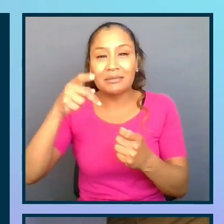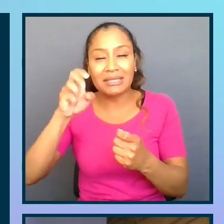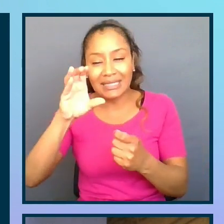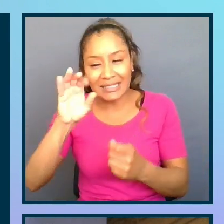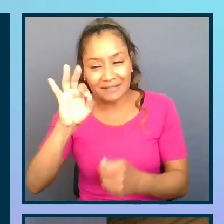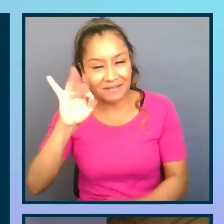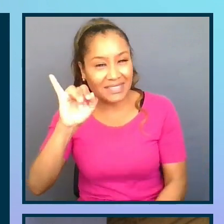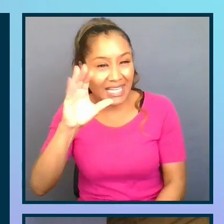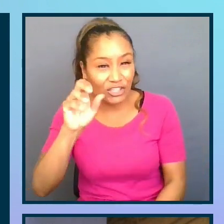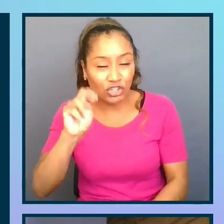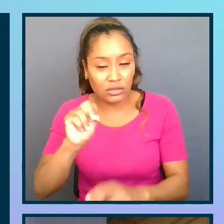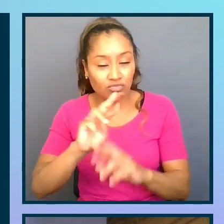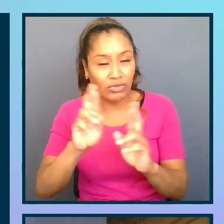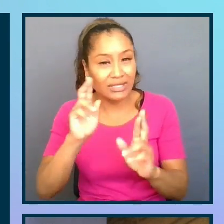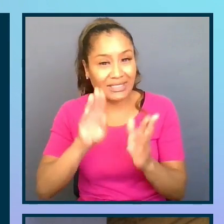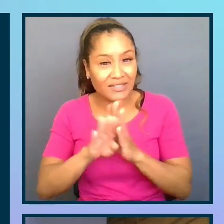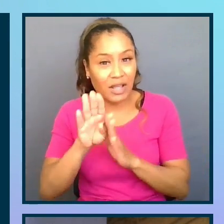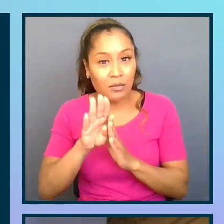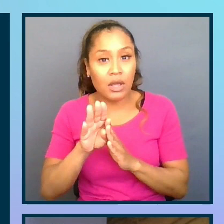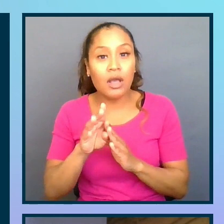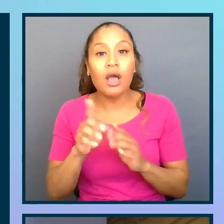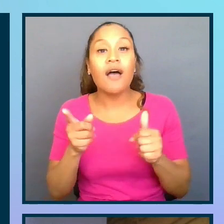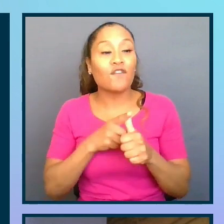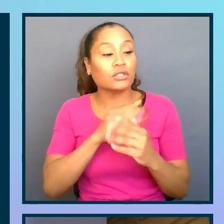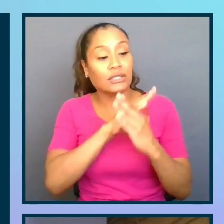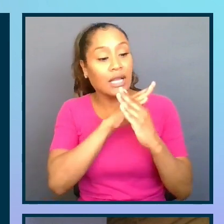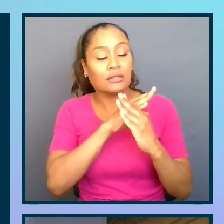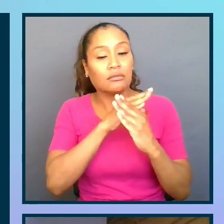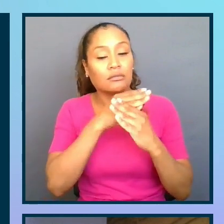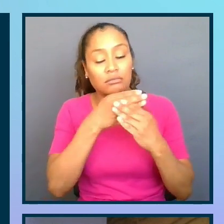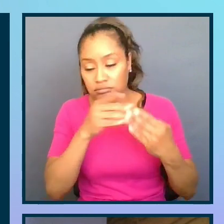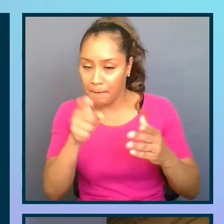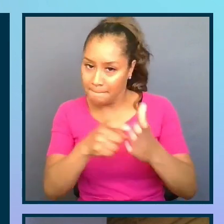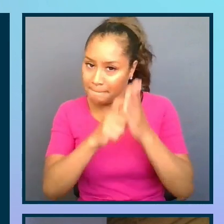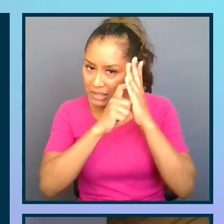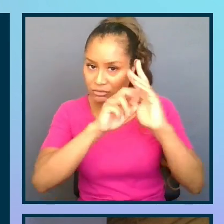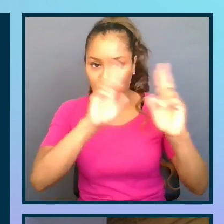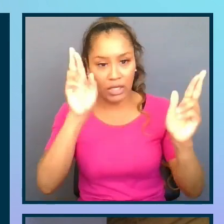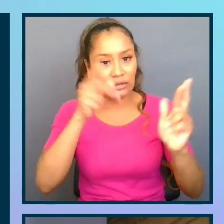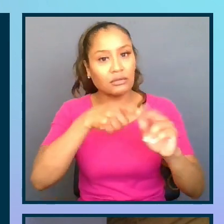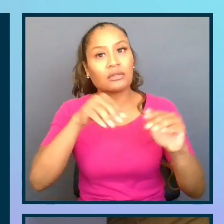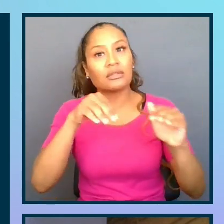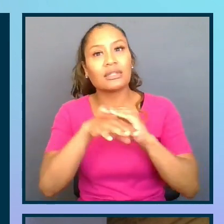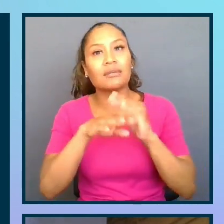It doesn't get past that first gateway without having that accessibility layer of review.